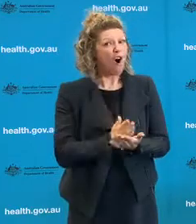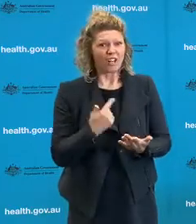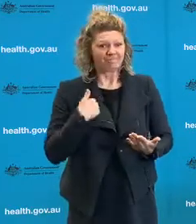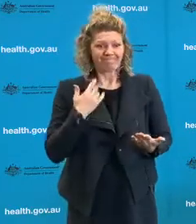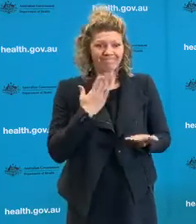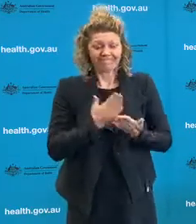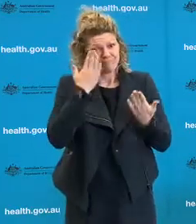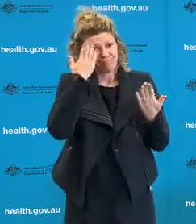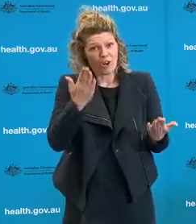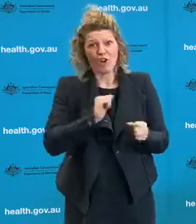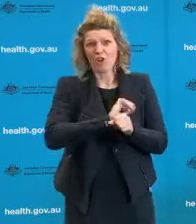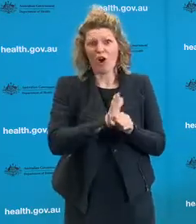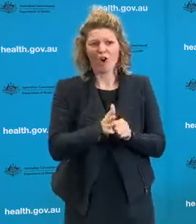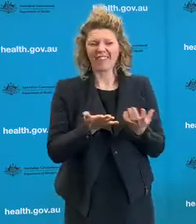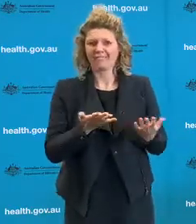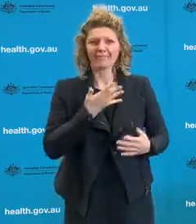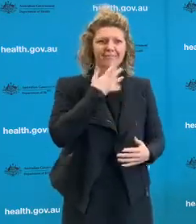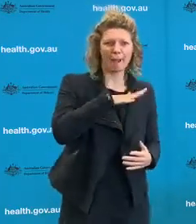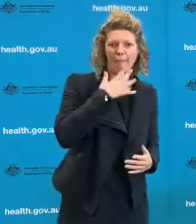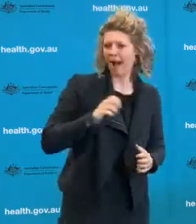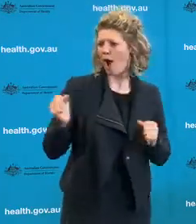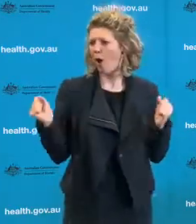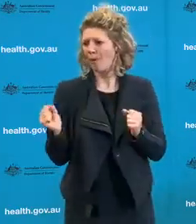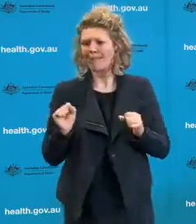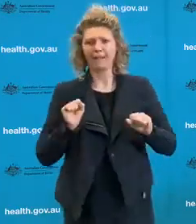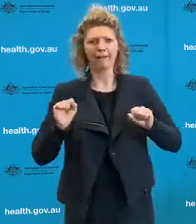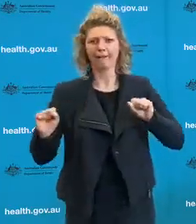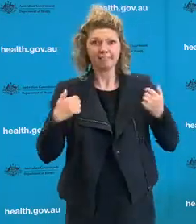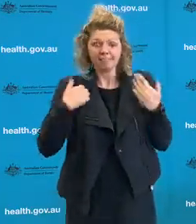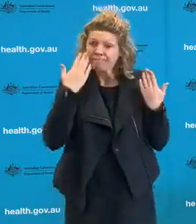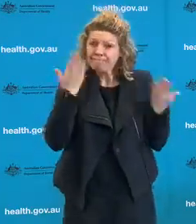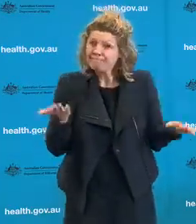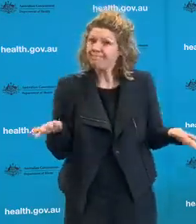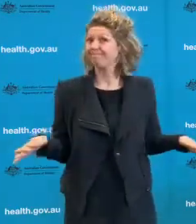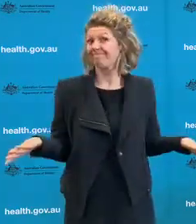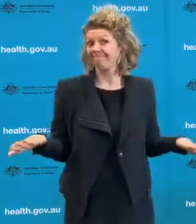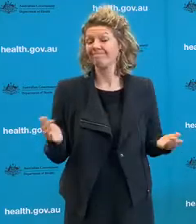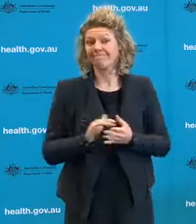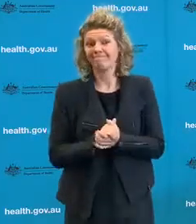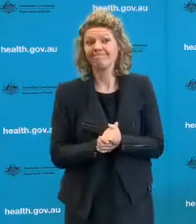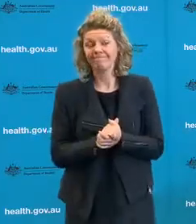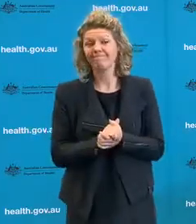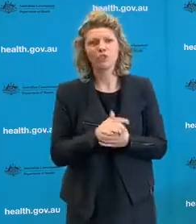of the seasons on COVID-19. We absolutely cannot assume that